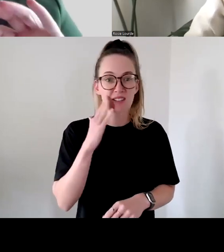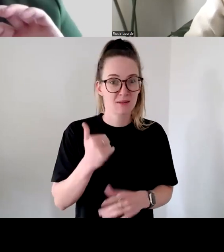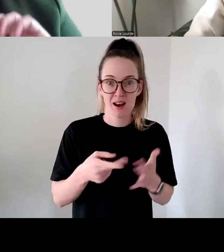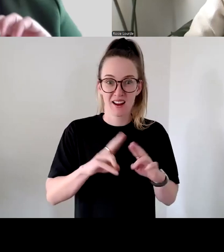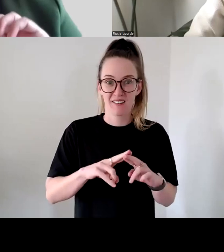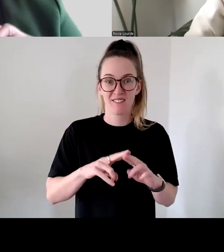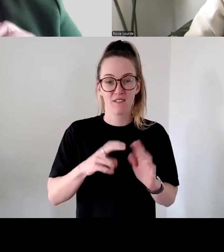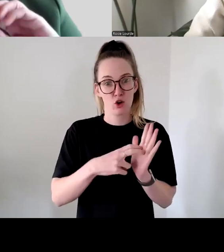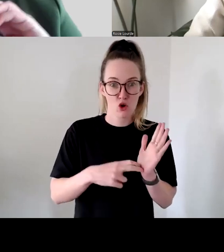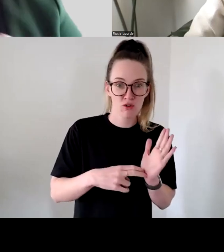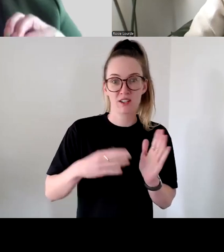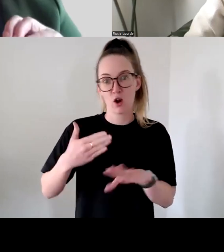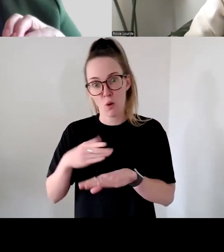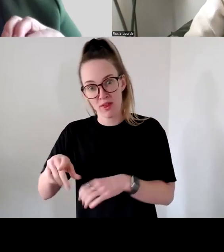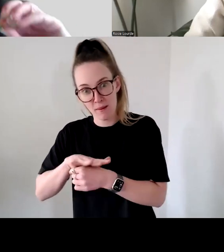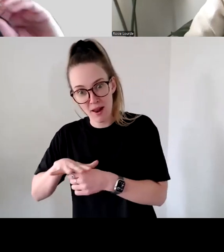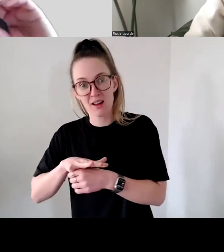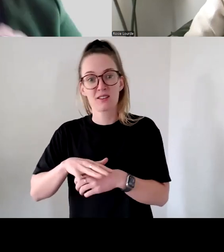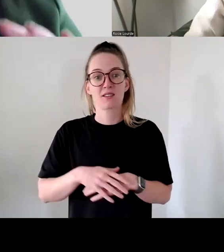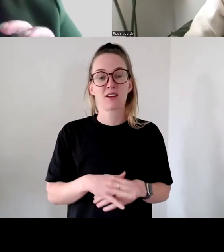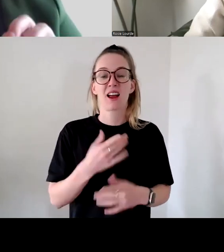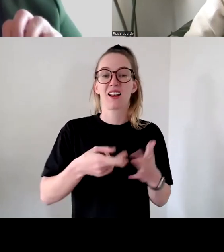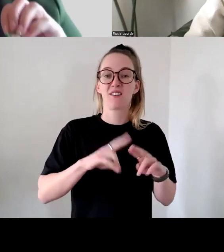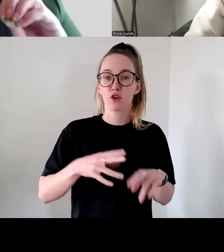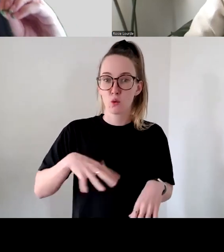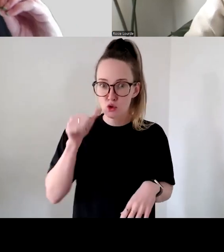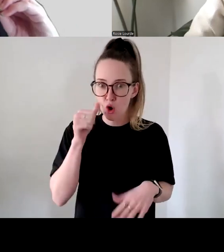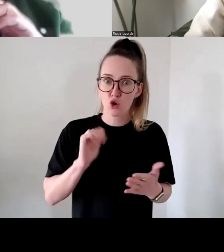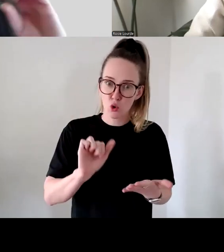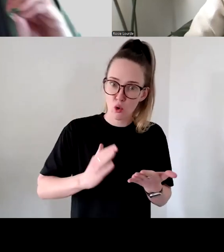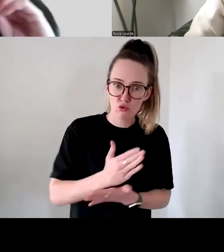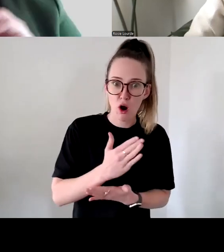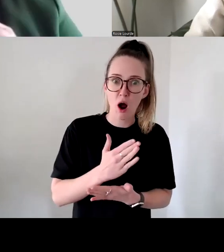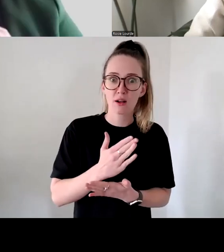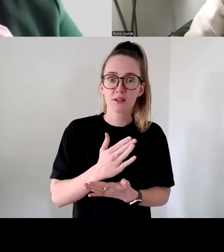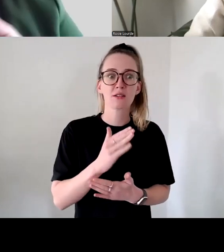places you can go to find out your rights, they absolutely will help you figure out